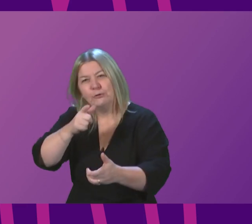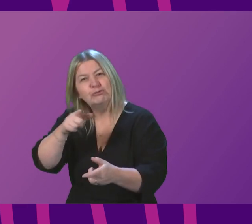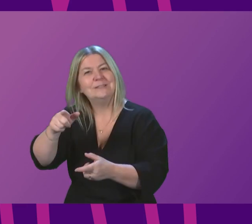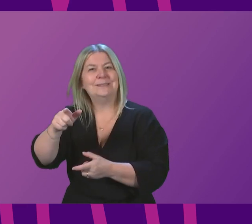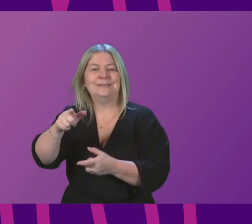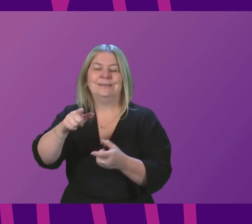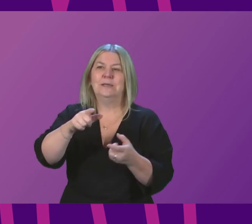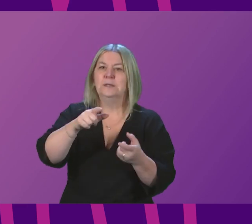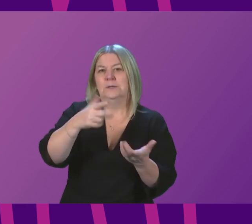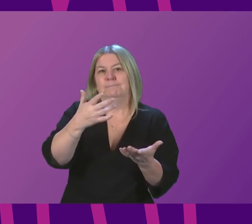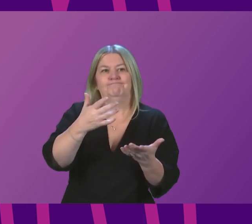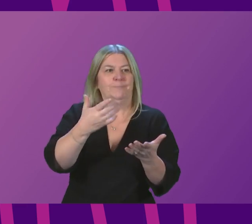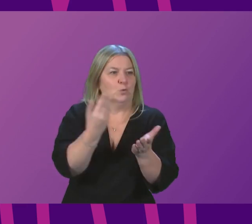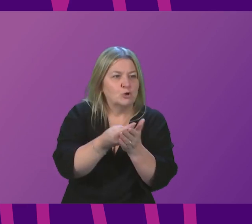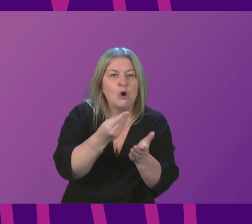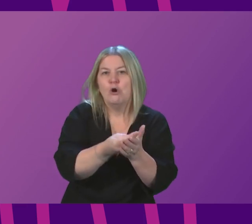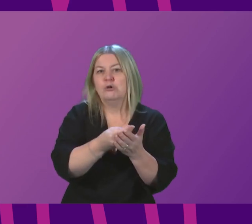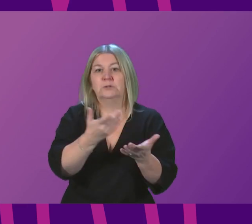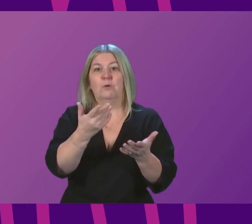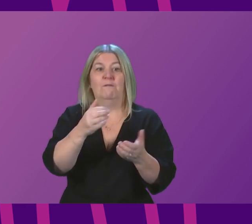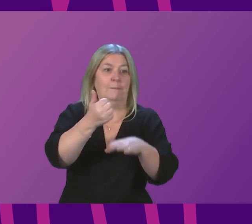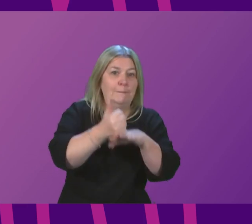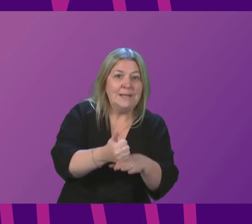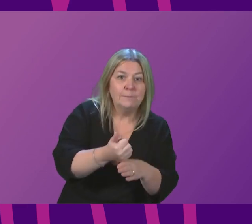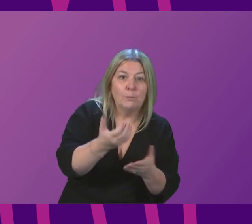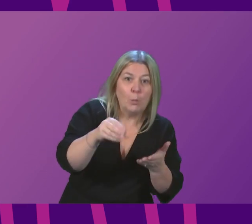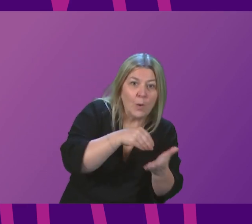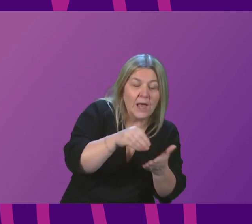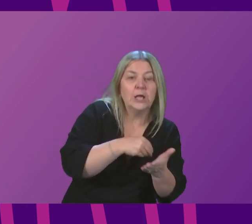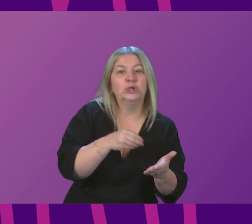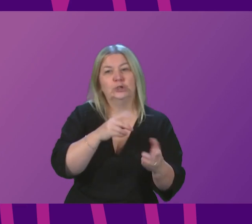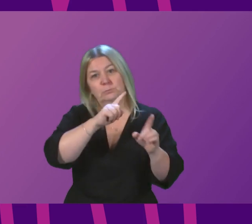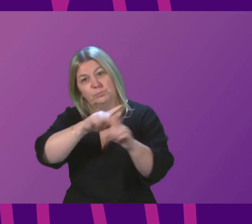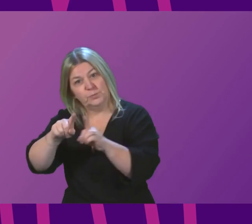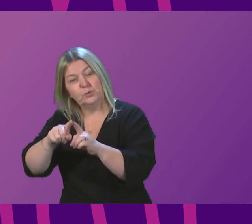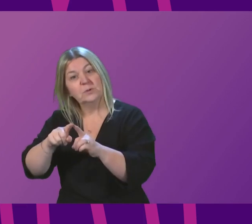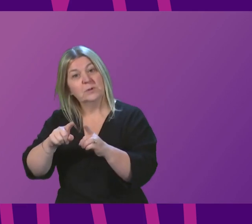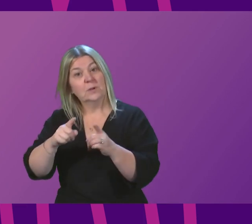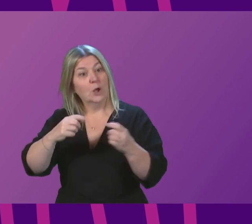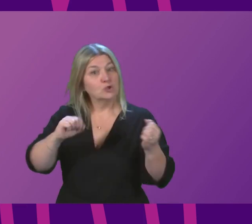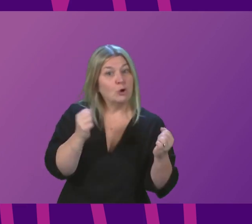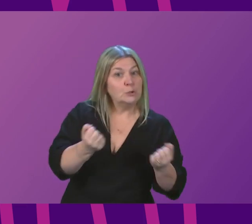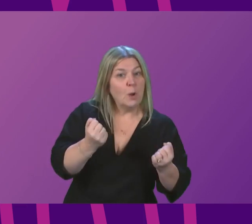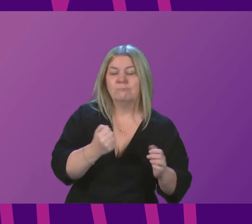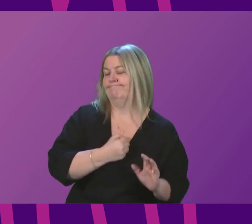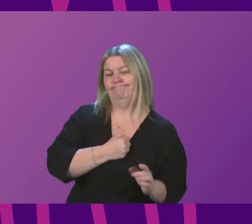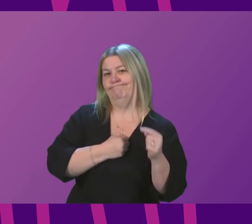and national insurance are all held at Westminster. Although the Scottish Parliament might want to act, it is not able to do so.